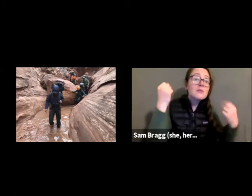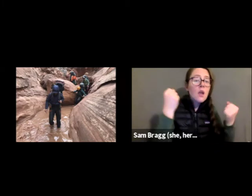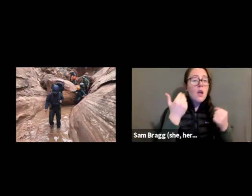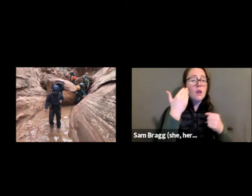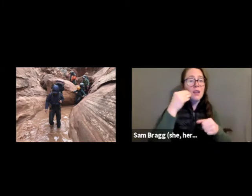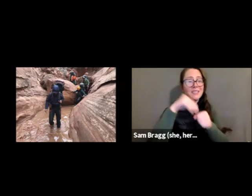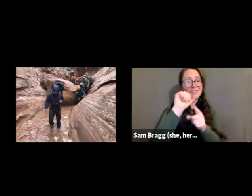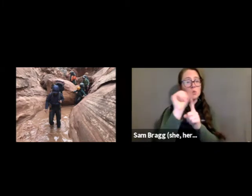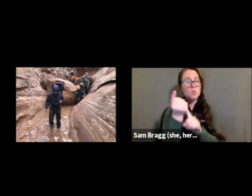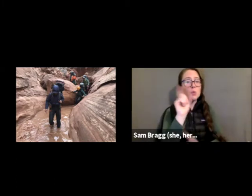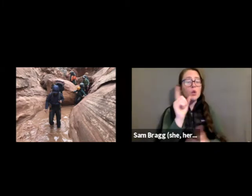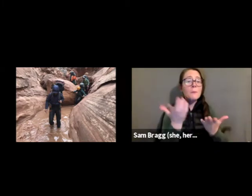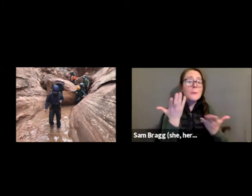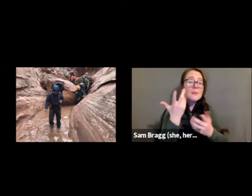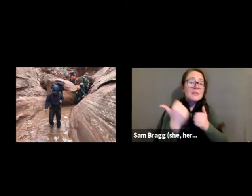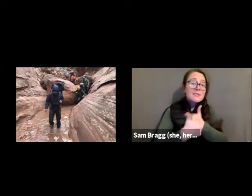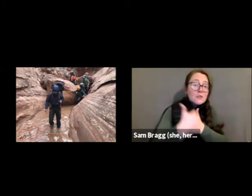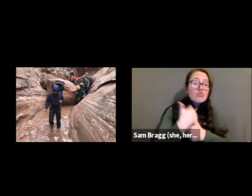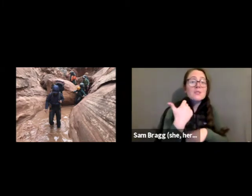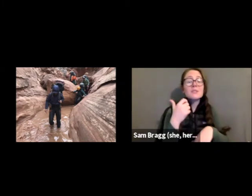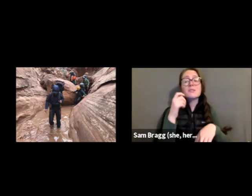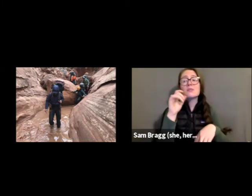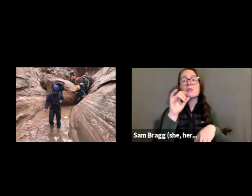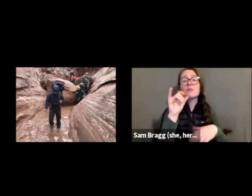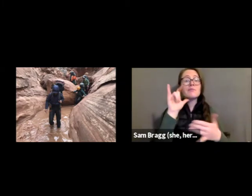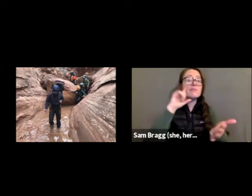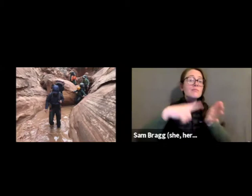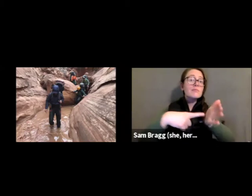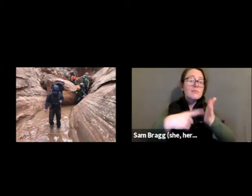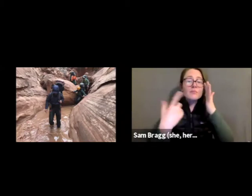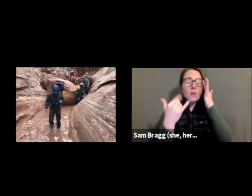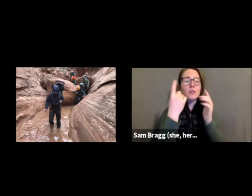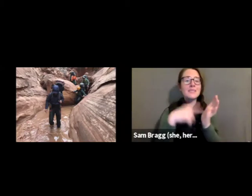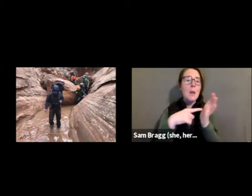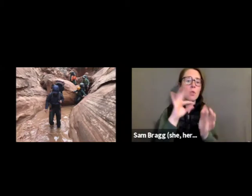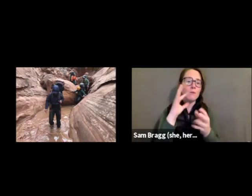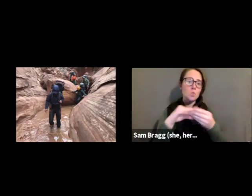roles and so they you know being able to take on some gesturing for different situations